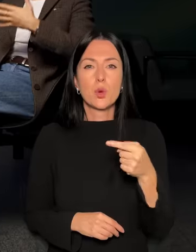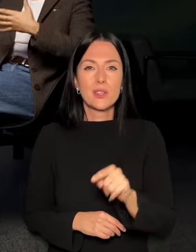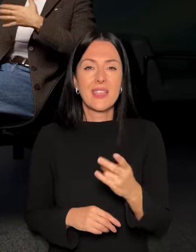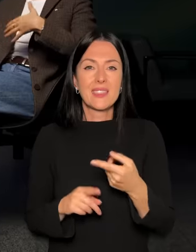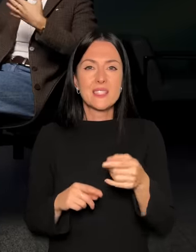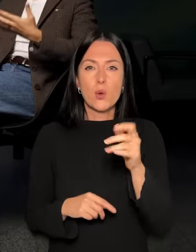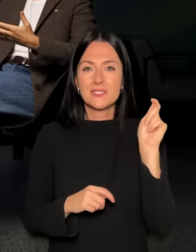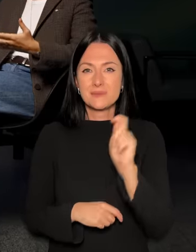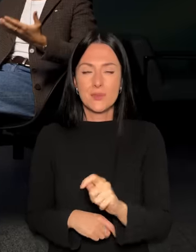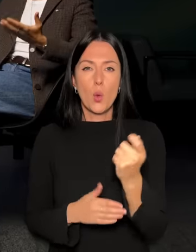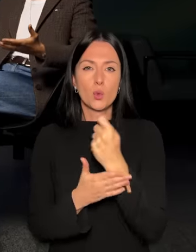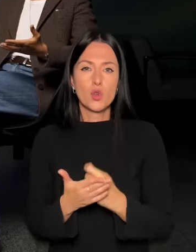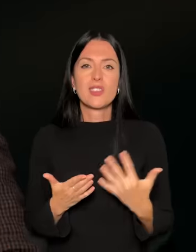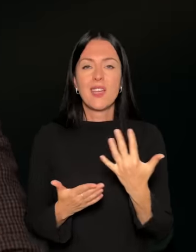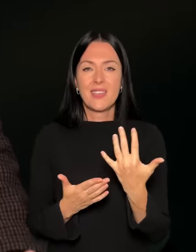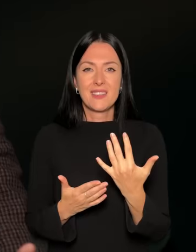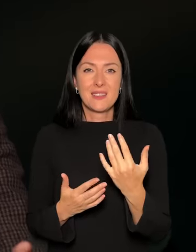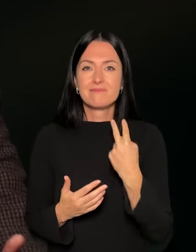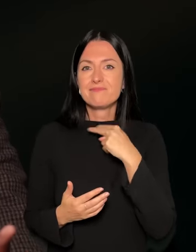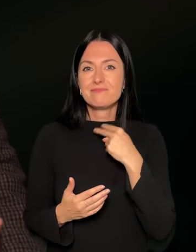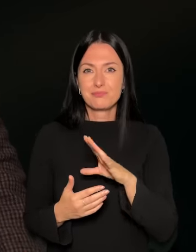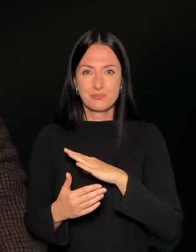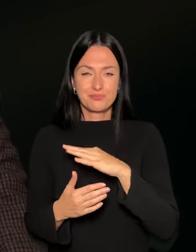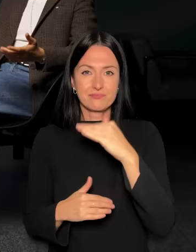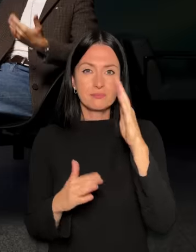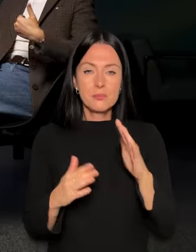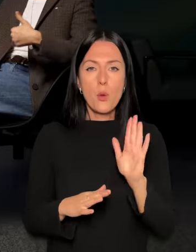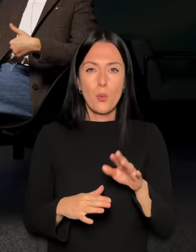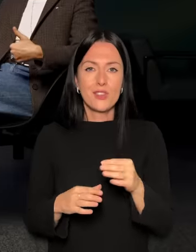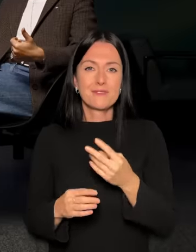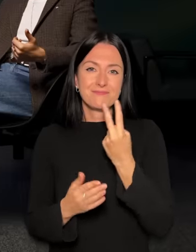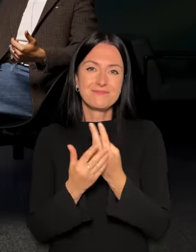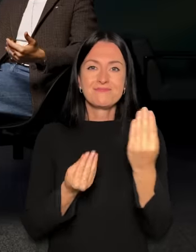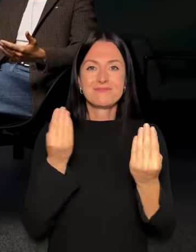about how an artist came to this island and painted prisoners and then distributed these drawings.